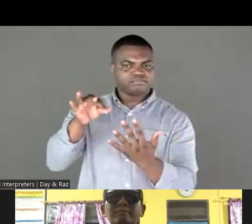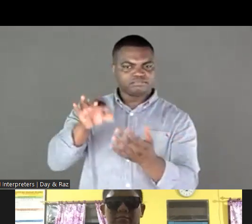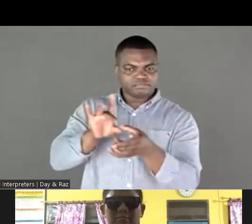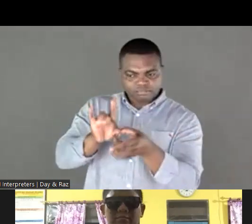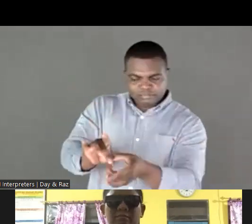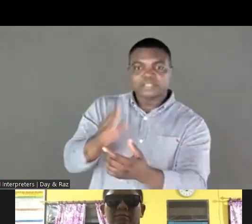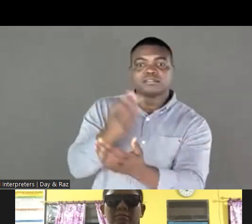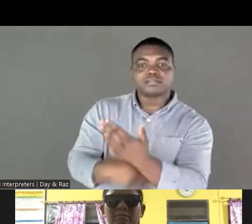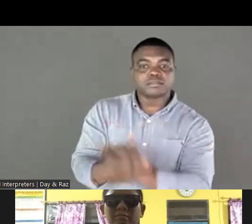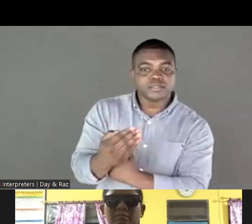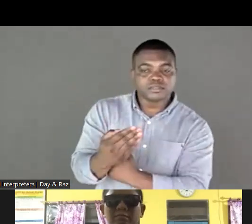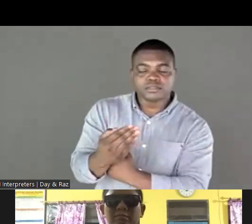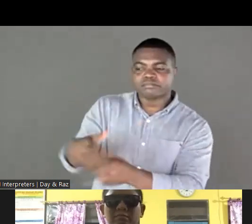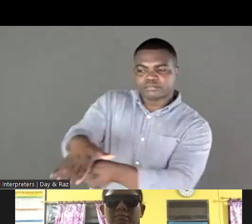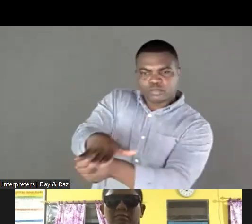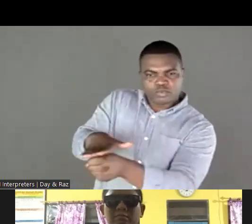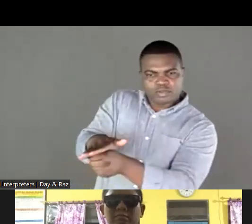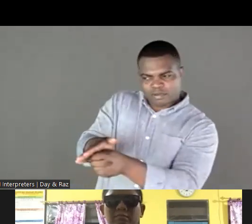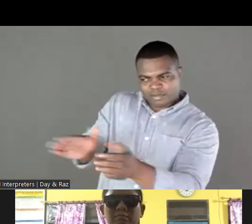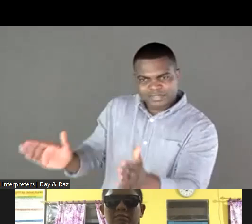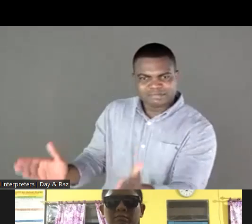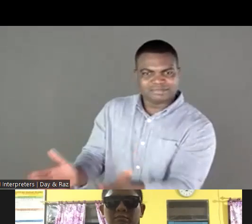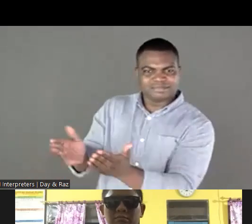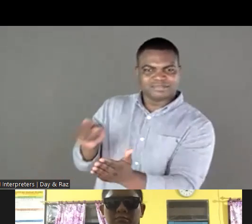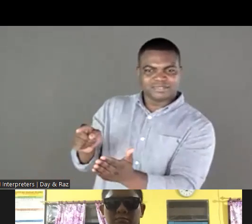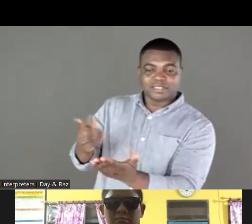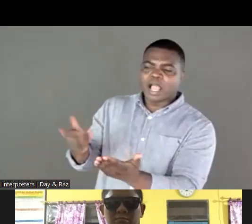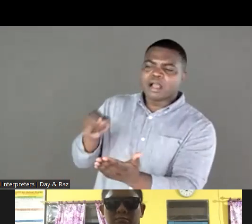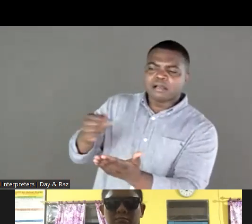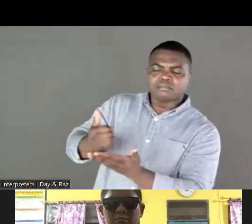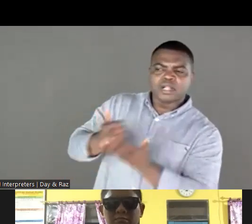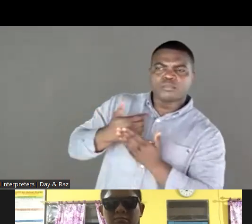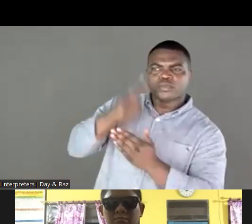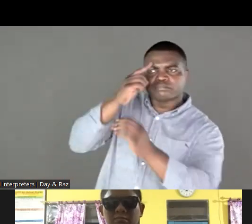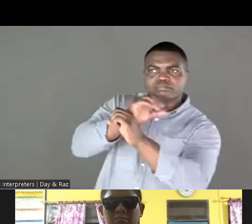the GLAAD network. So you may be asking what the GLAAD network is, you may have heard of it before.